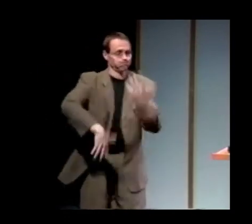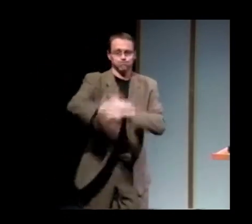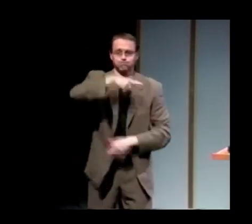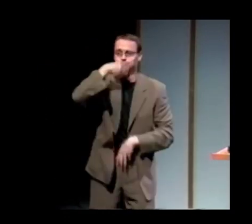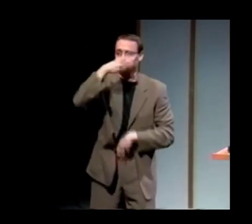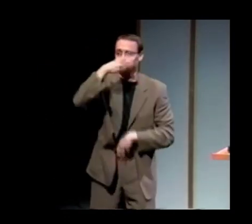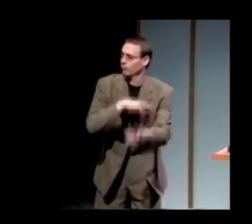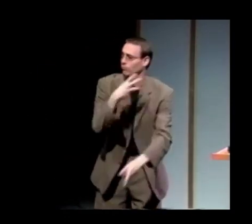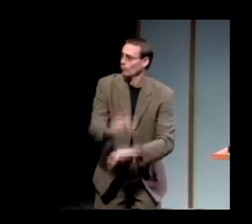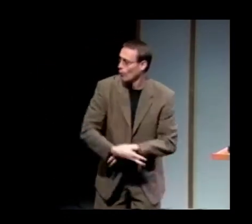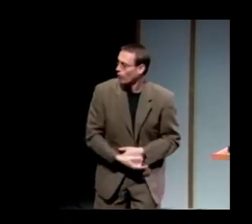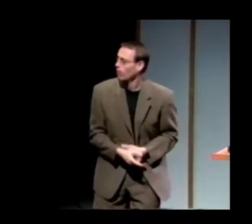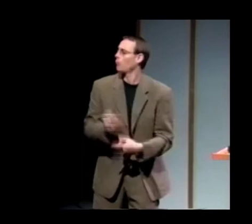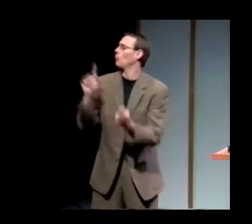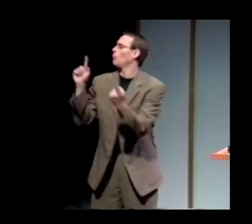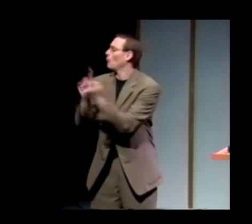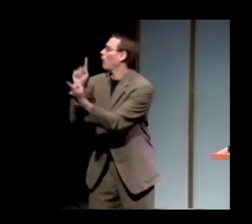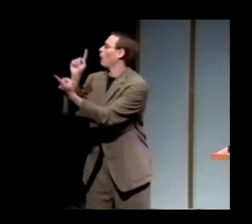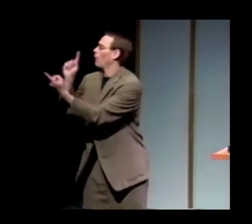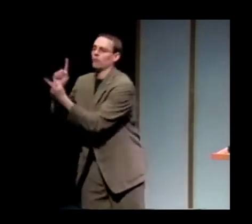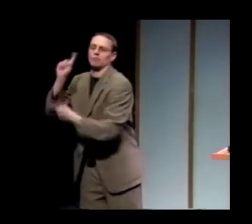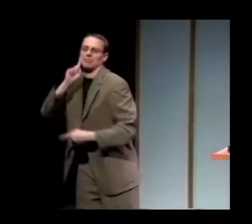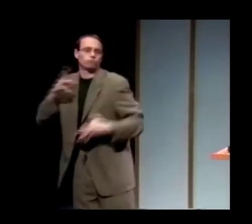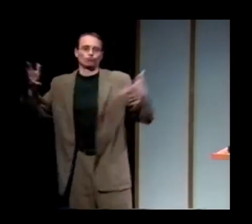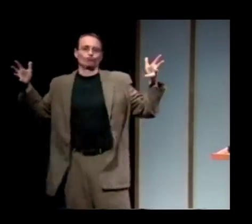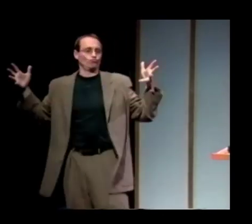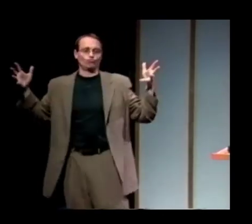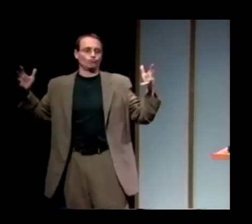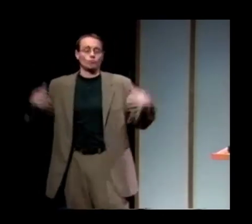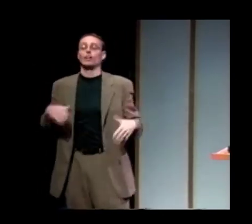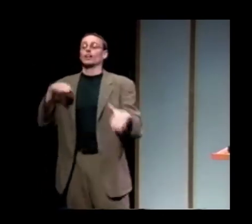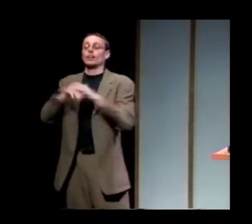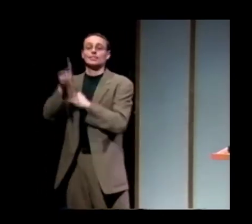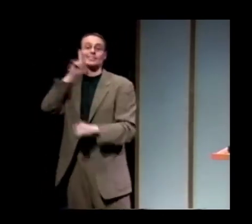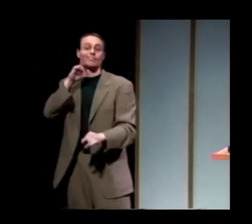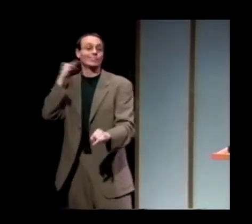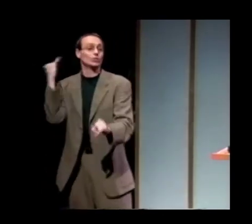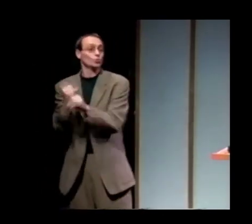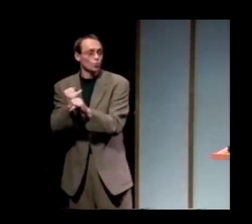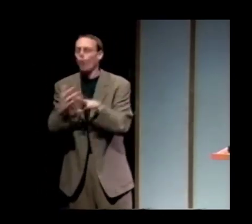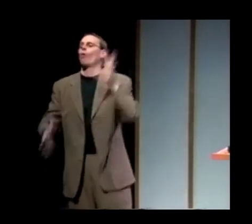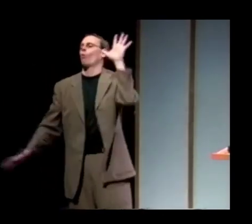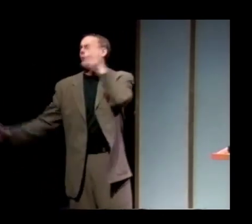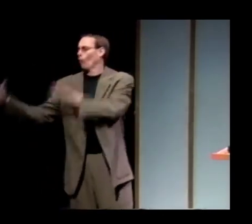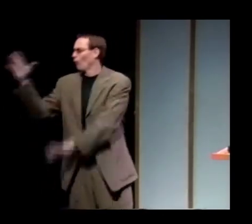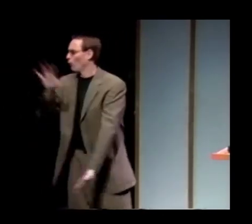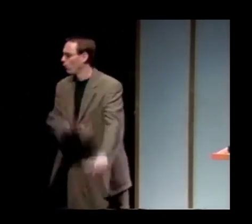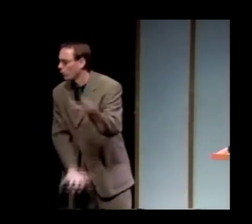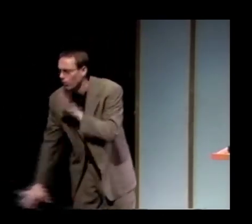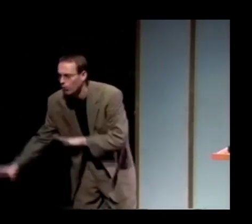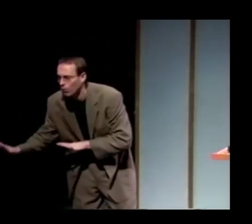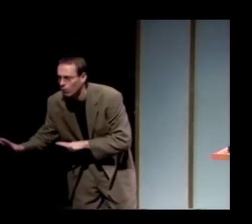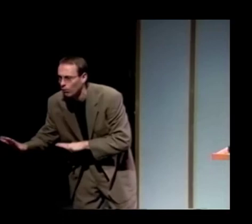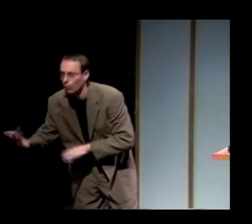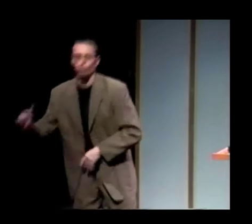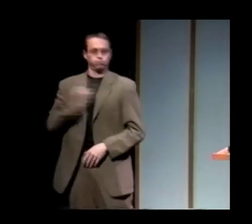I GREW UP WITH HEARING PEOPLE. I GREW UP IN THE HEARING WORLD. I NEVER MET ANY DEAF PEOPLE UNTIL I WENT INTO THE DEAF SCHOOL.